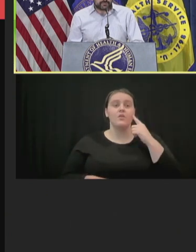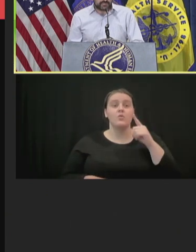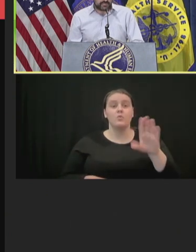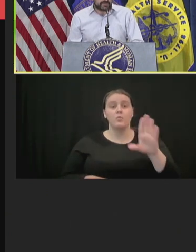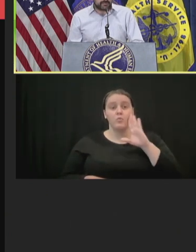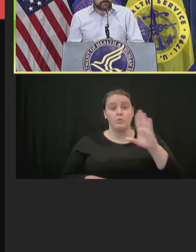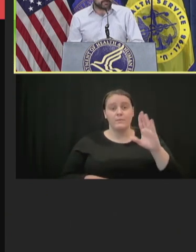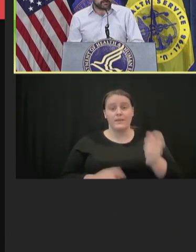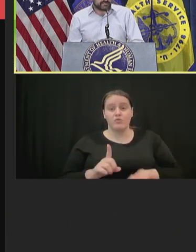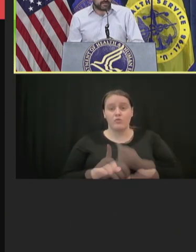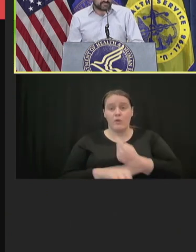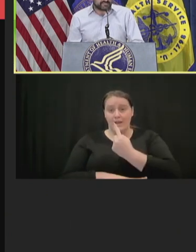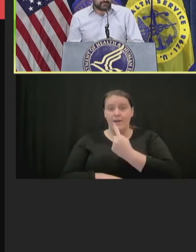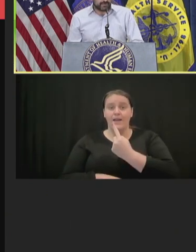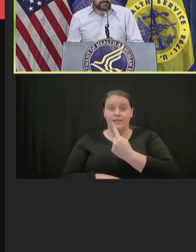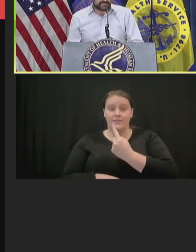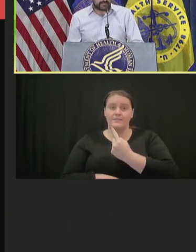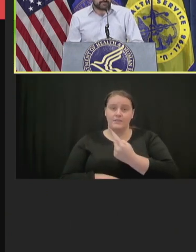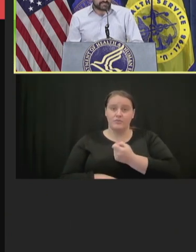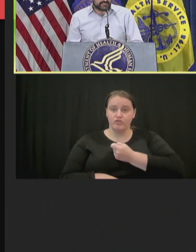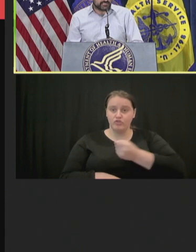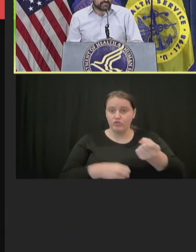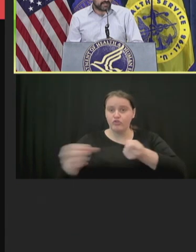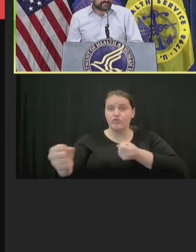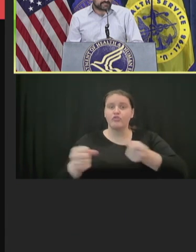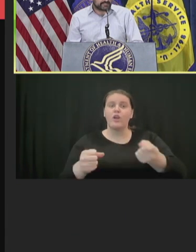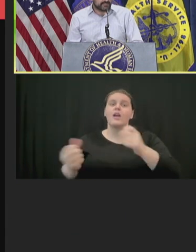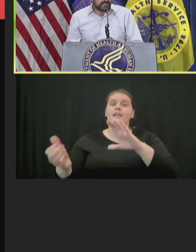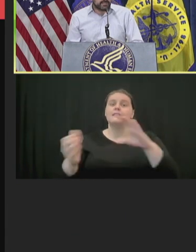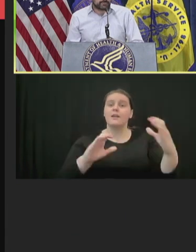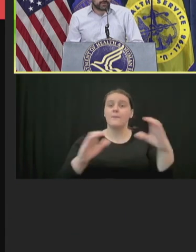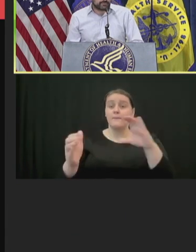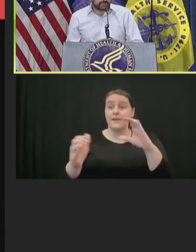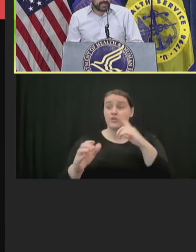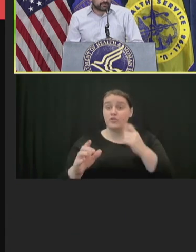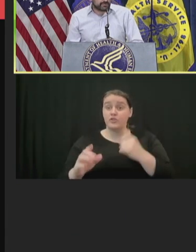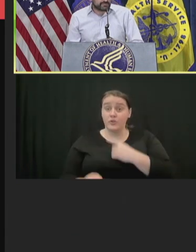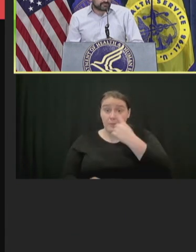the comparator here is not placebo, it's that BCG vaccine. The primary outcome is looking at